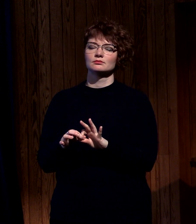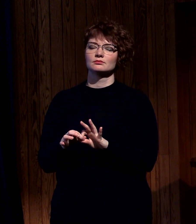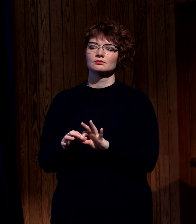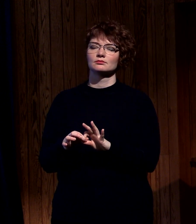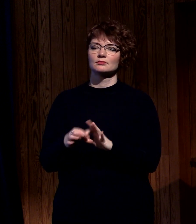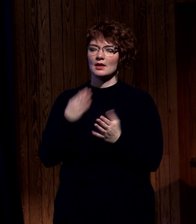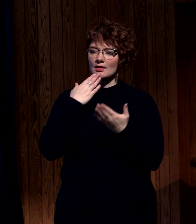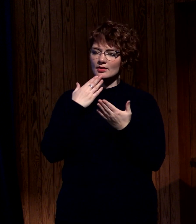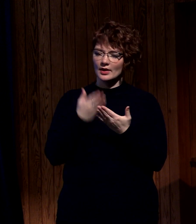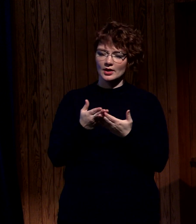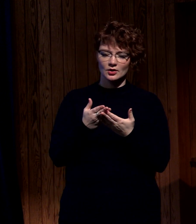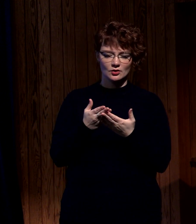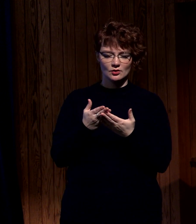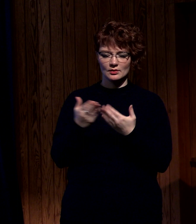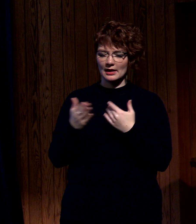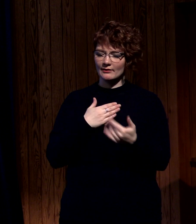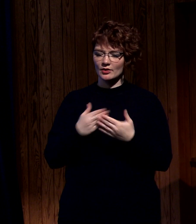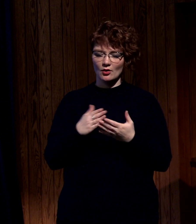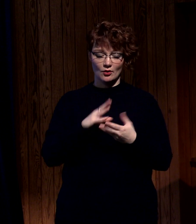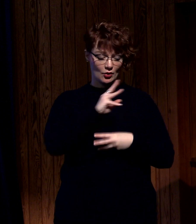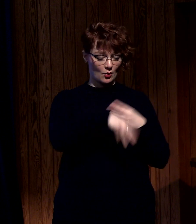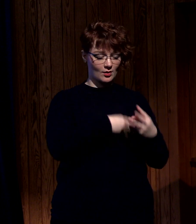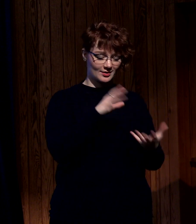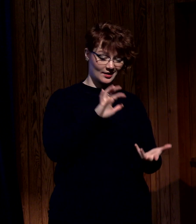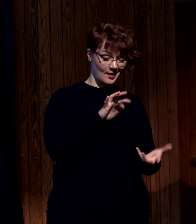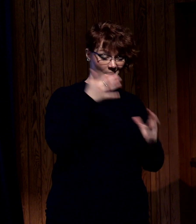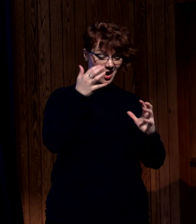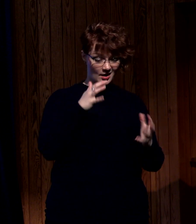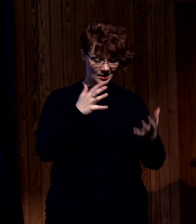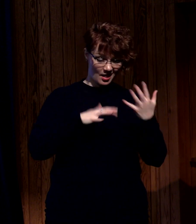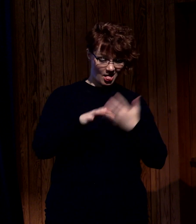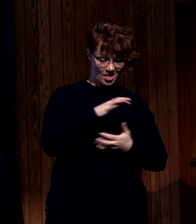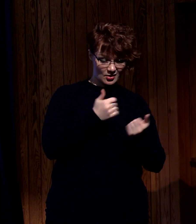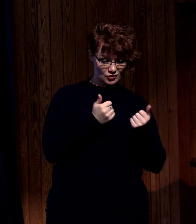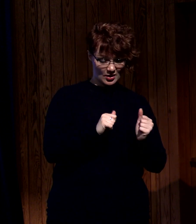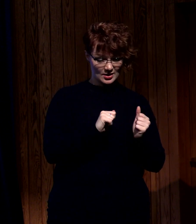in this chaotic world that is trying to write our story. You